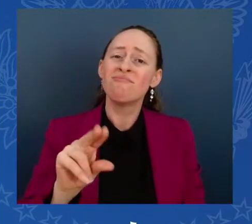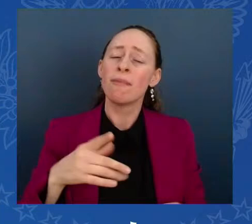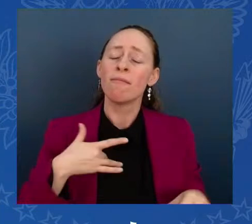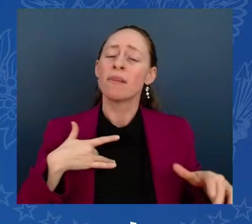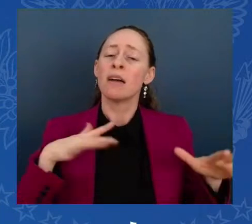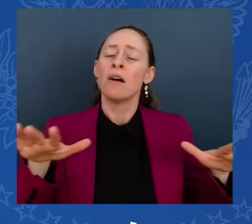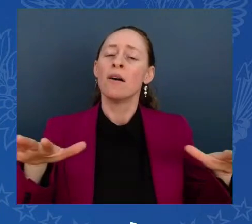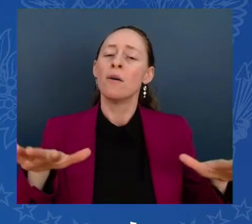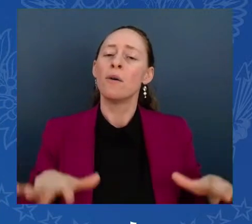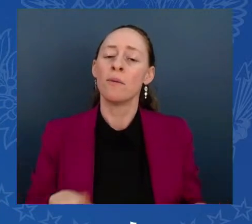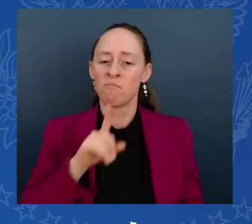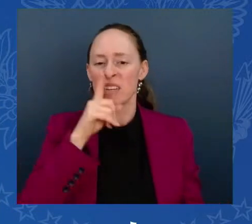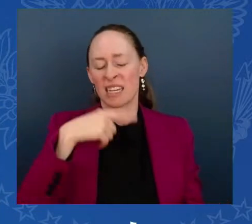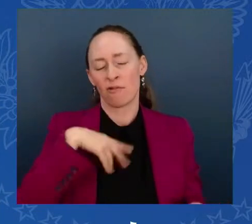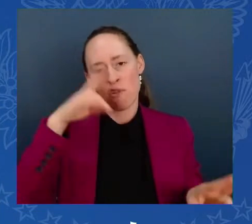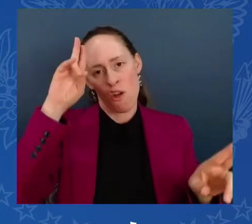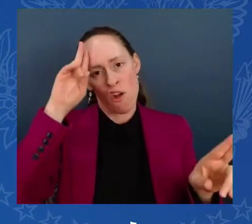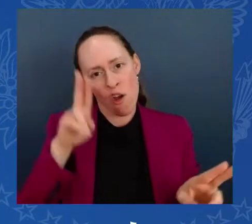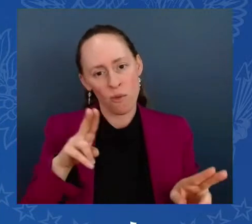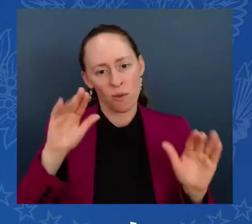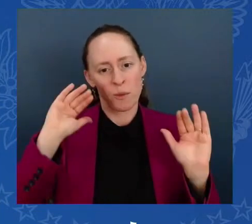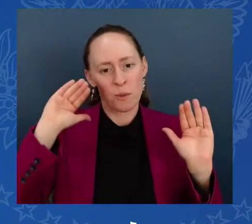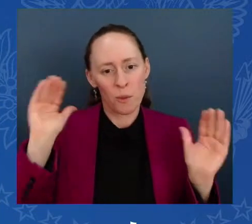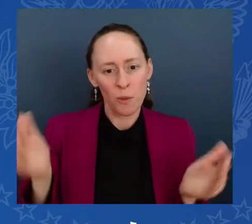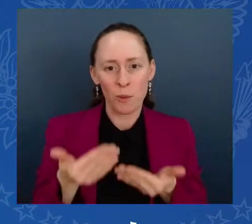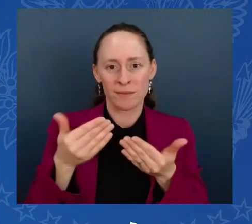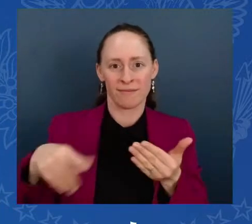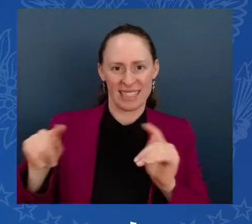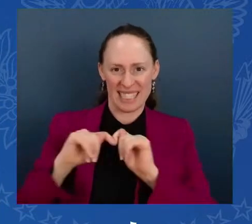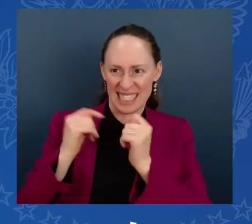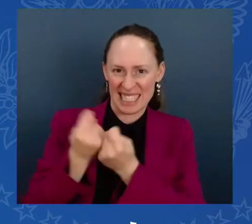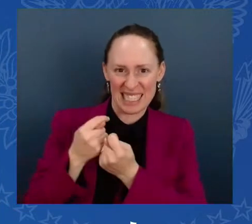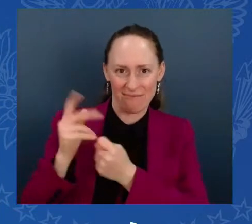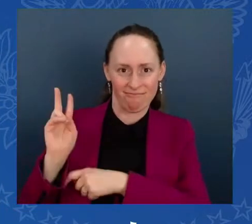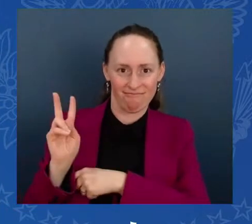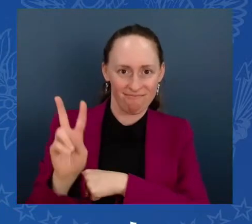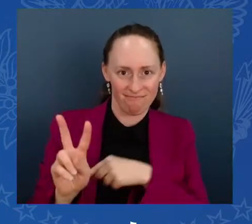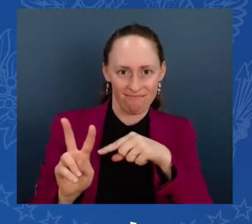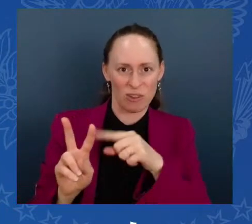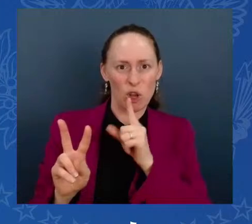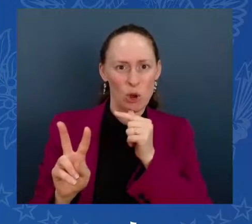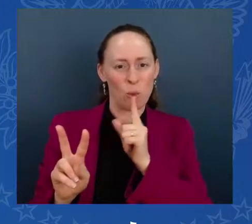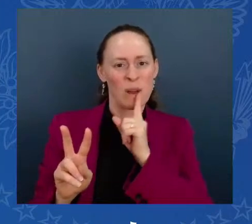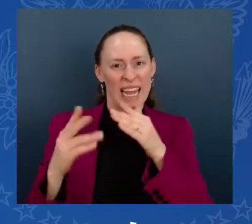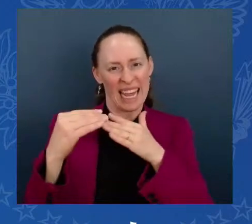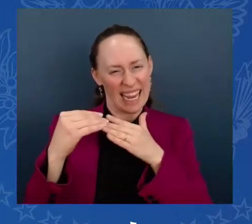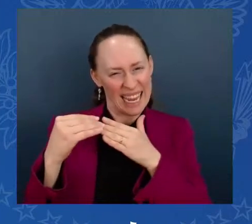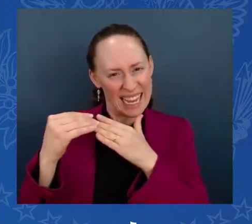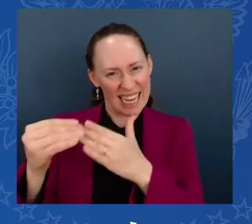who leads the fight to put patients above profit. The president of the United States,